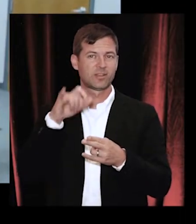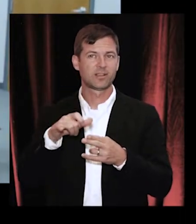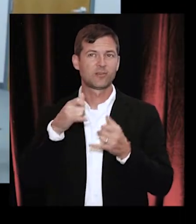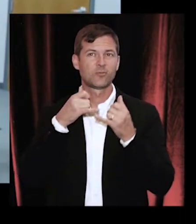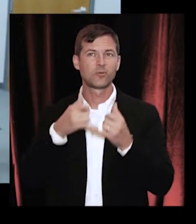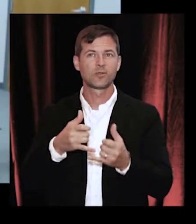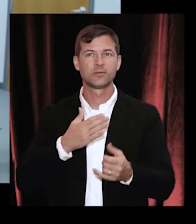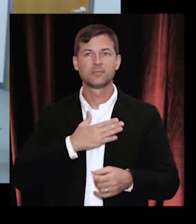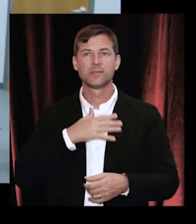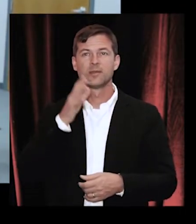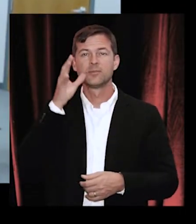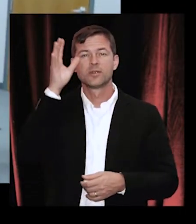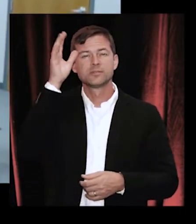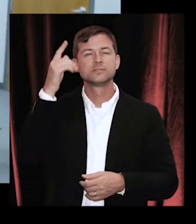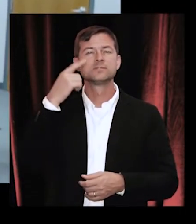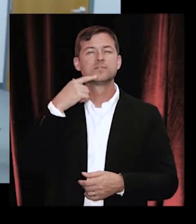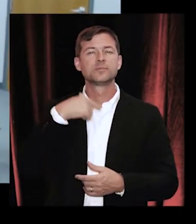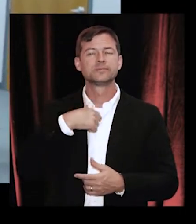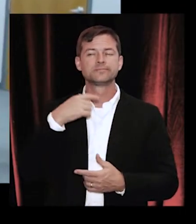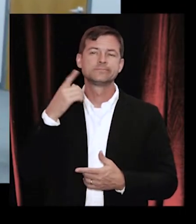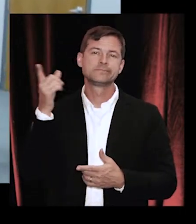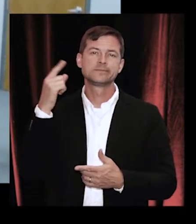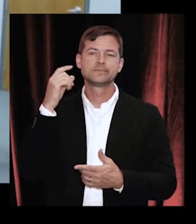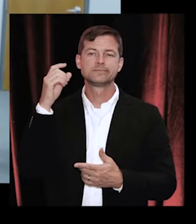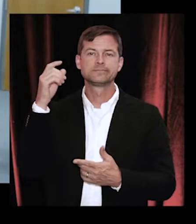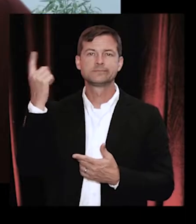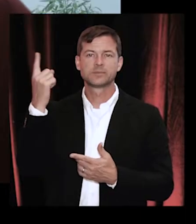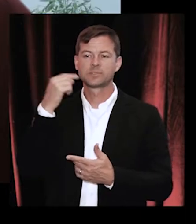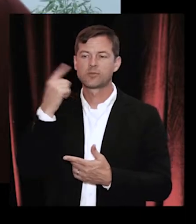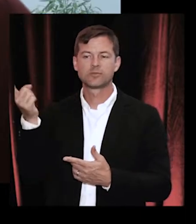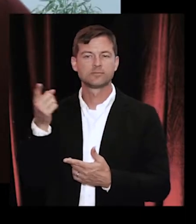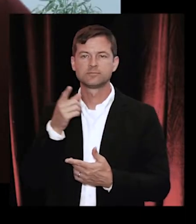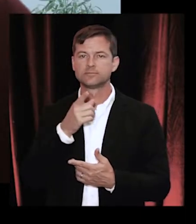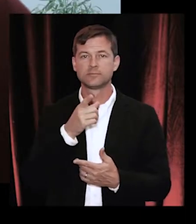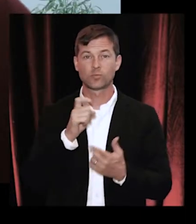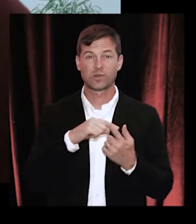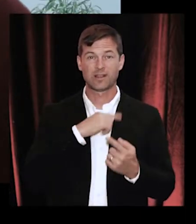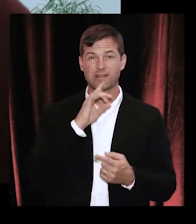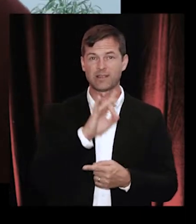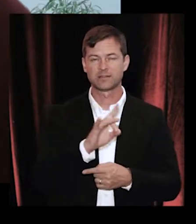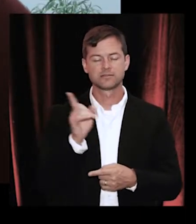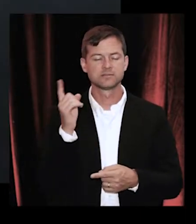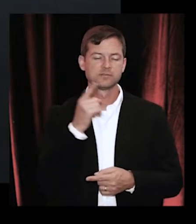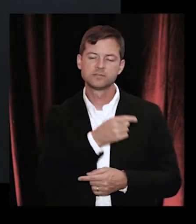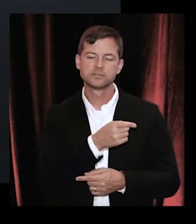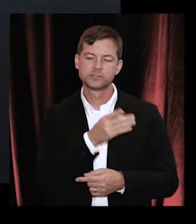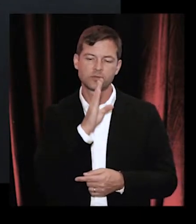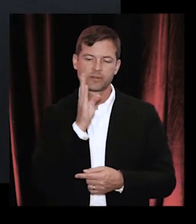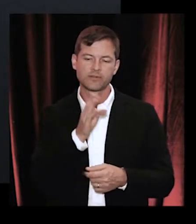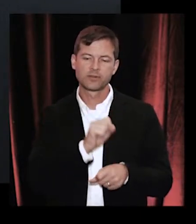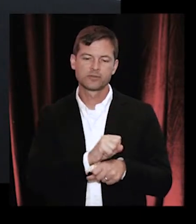And my parents were told at age eight I would never hold a steady job position and they were completely wrong.